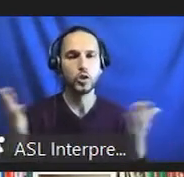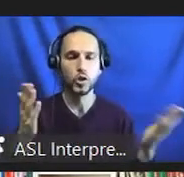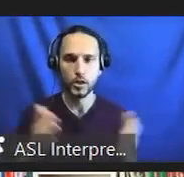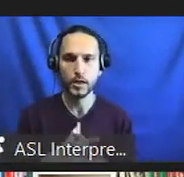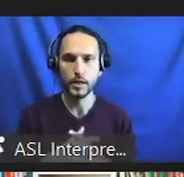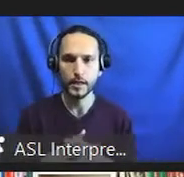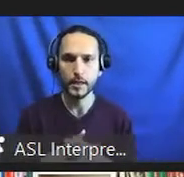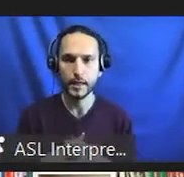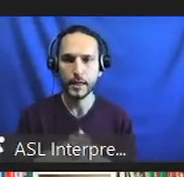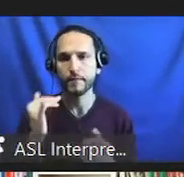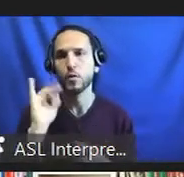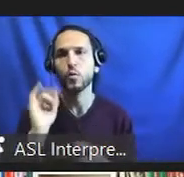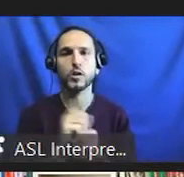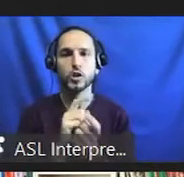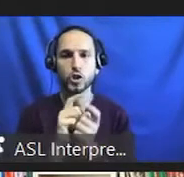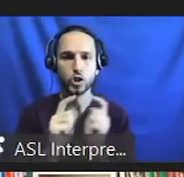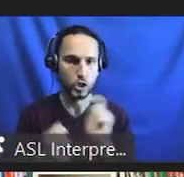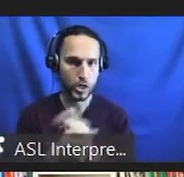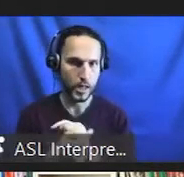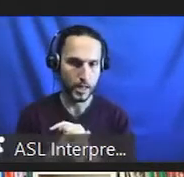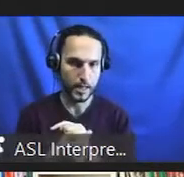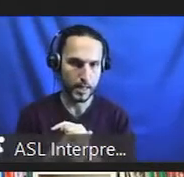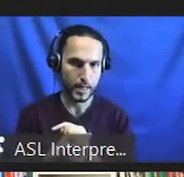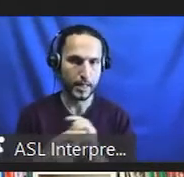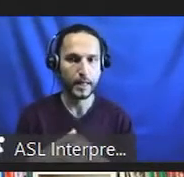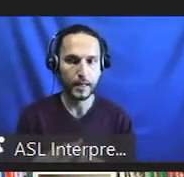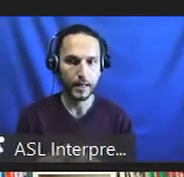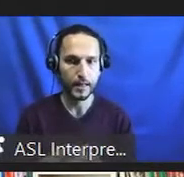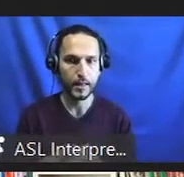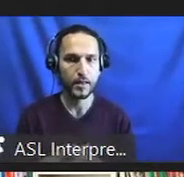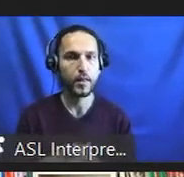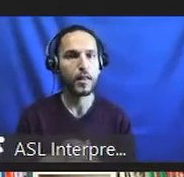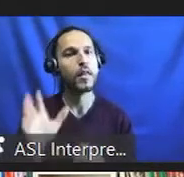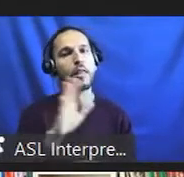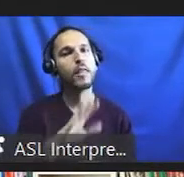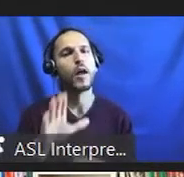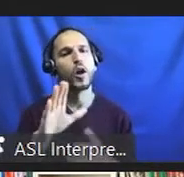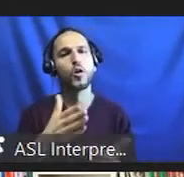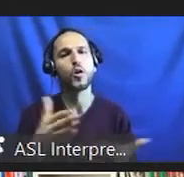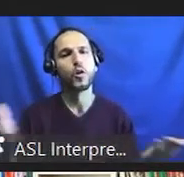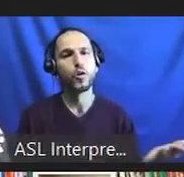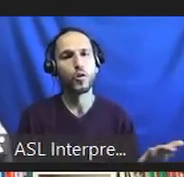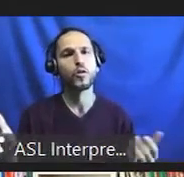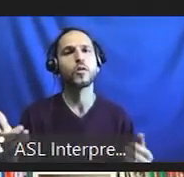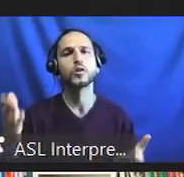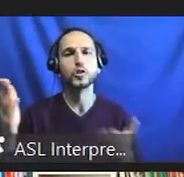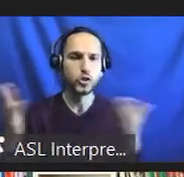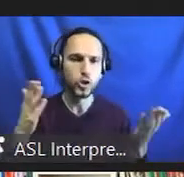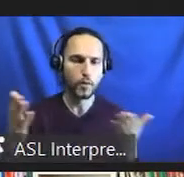if it would alter the nature of their goods or services or facilities or privileges.